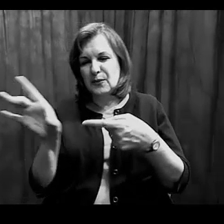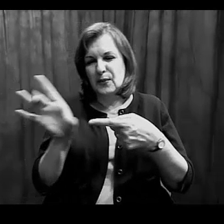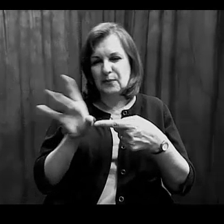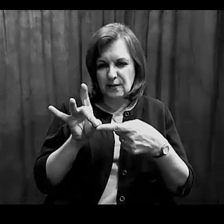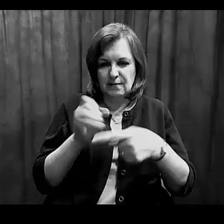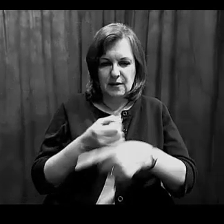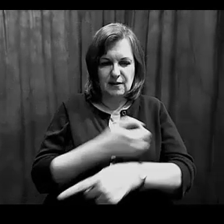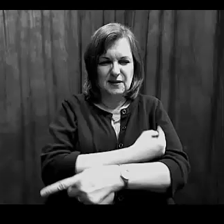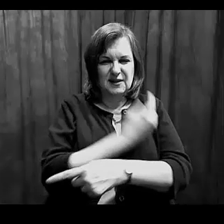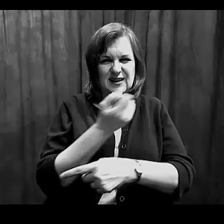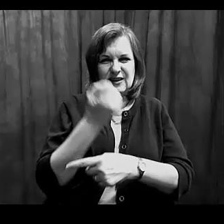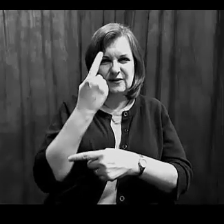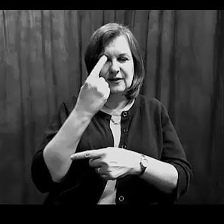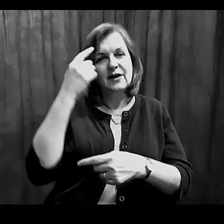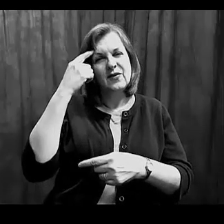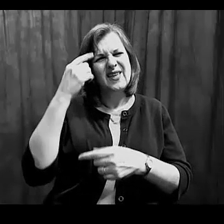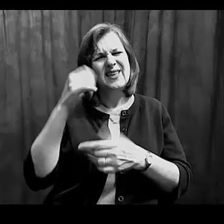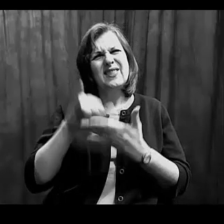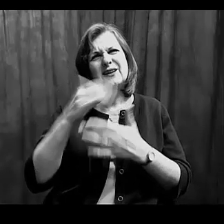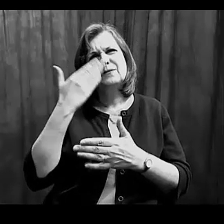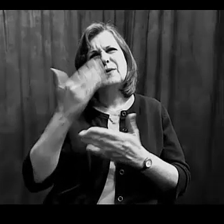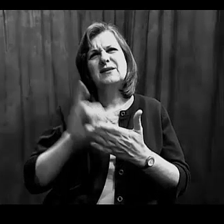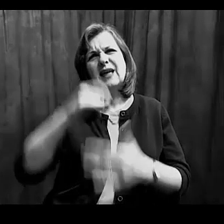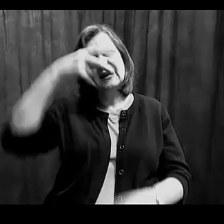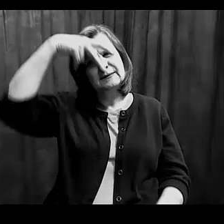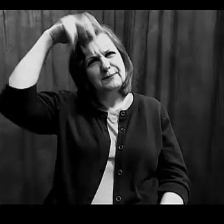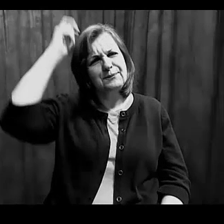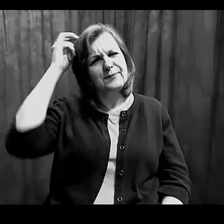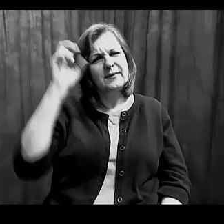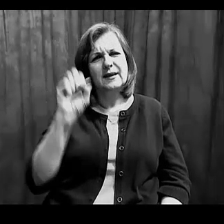you may think instead of smelling bread that you're smelling a skunk